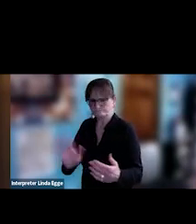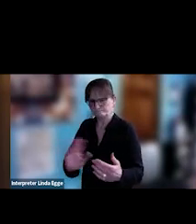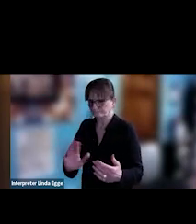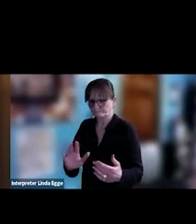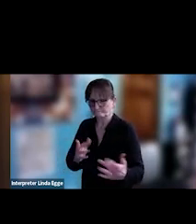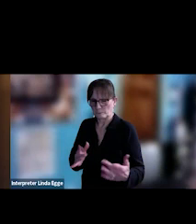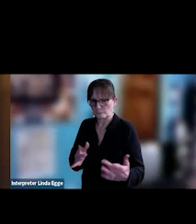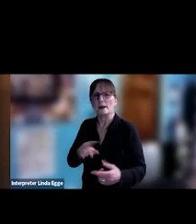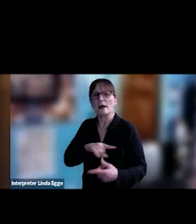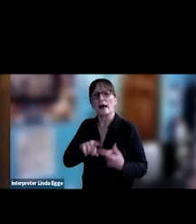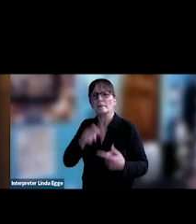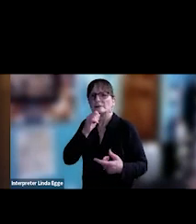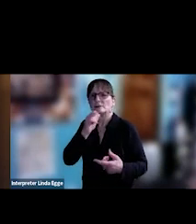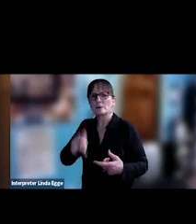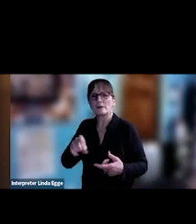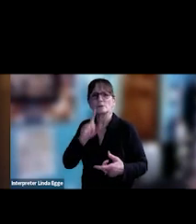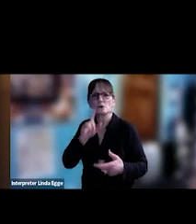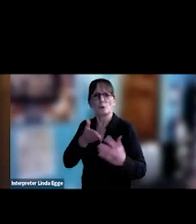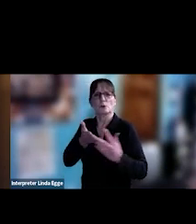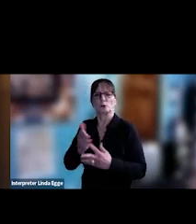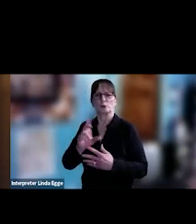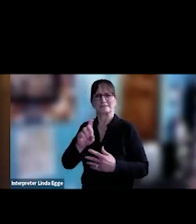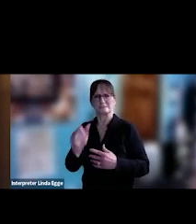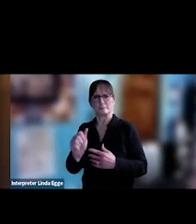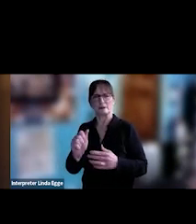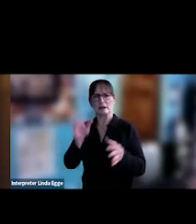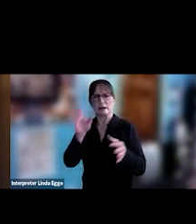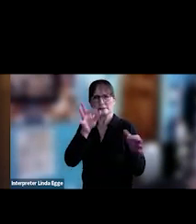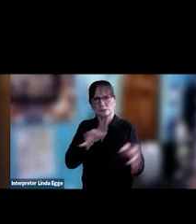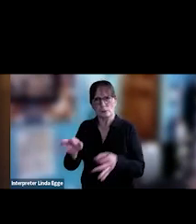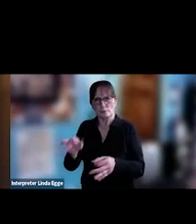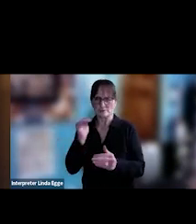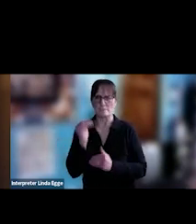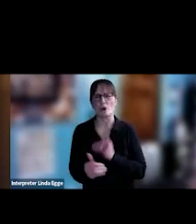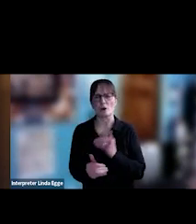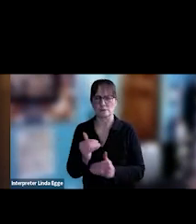and they don't have to go through the disability determination process. I'm sure many of you